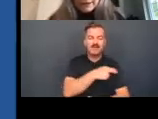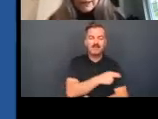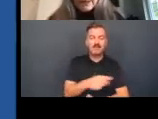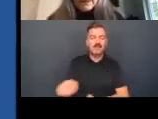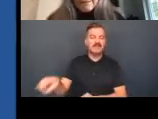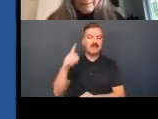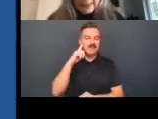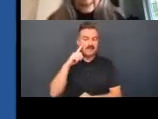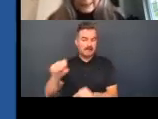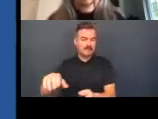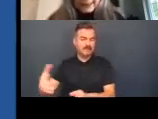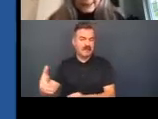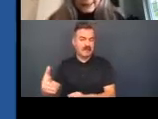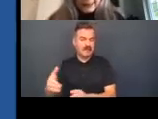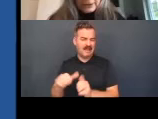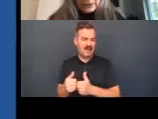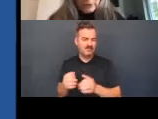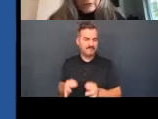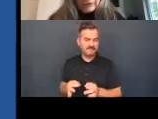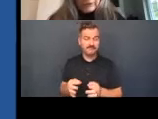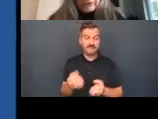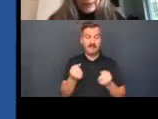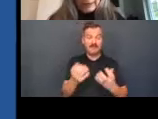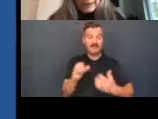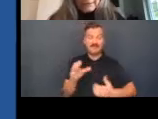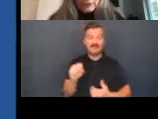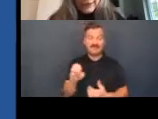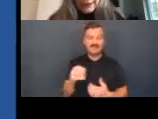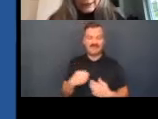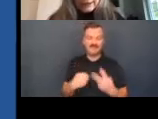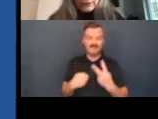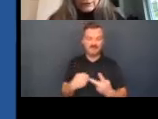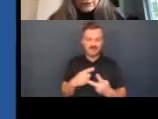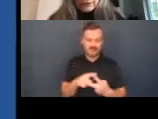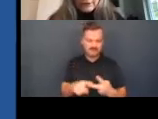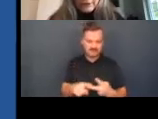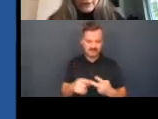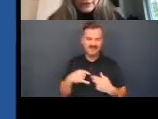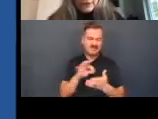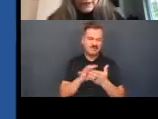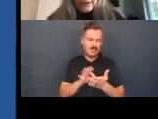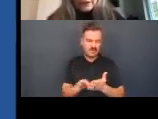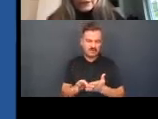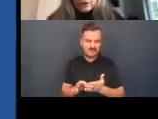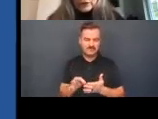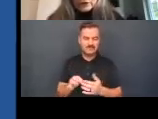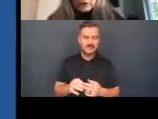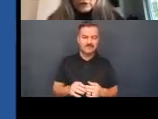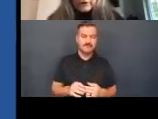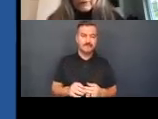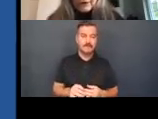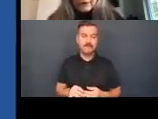16:01:57 Many cc's use one of two validated mortality scores, the sequential organ failure